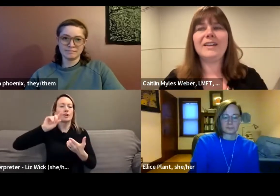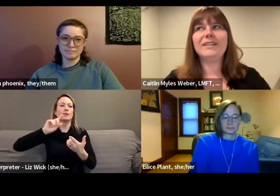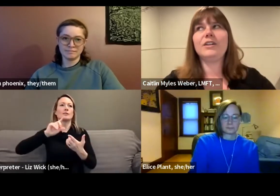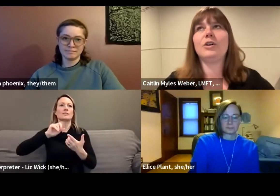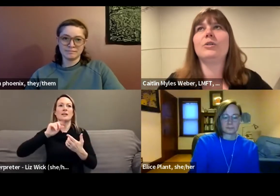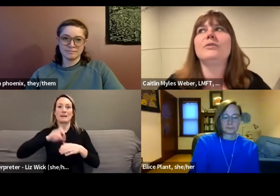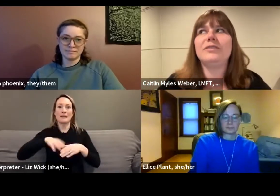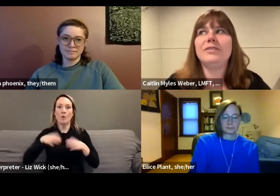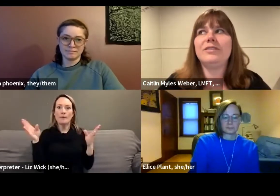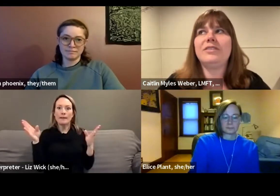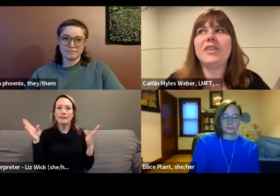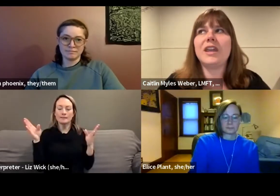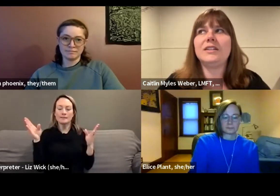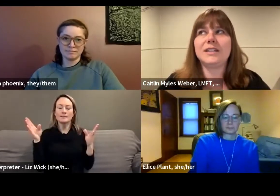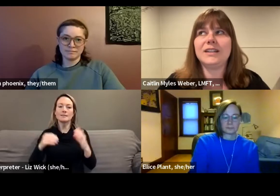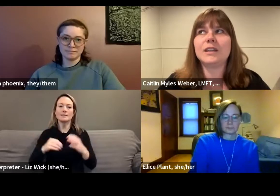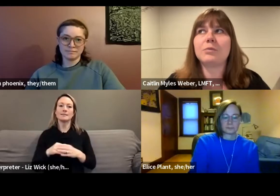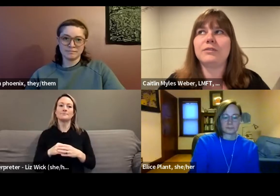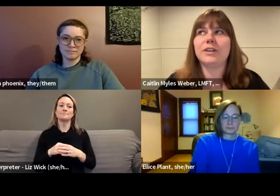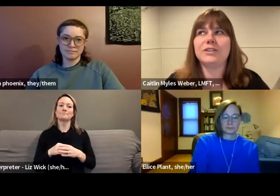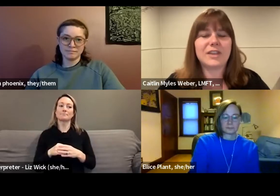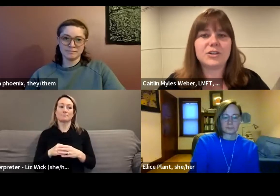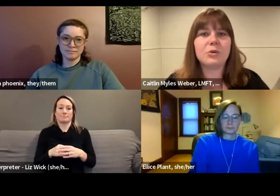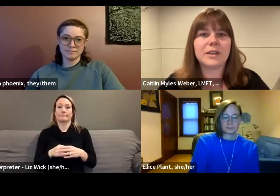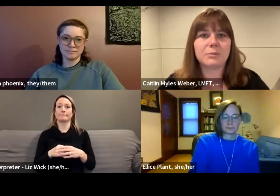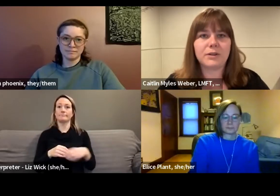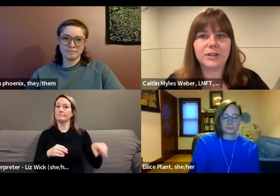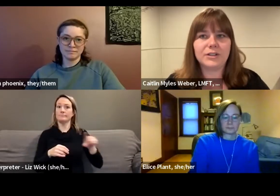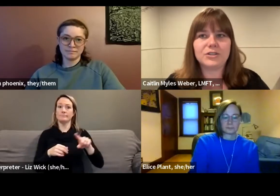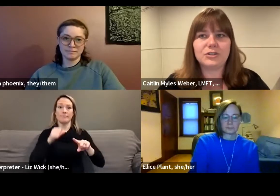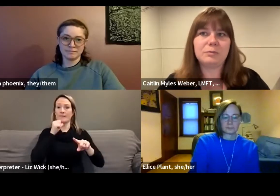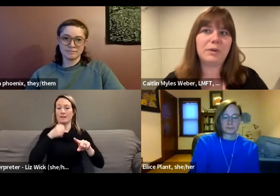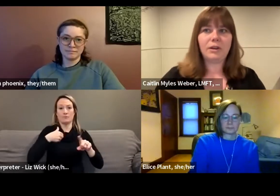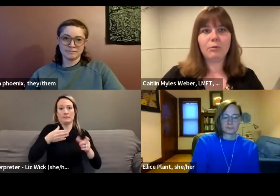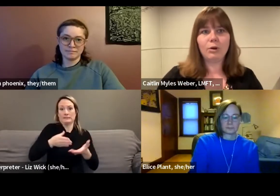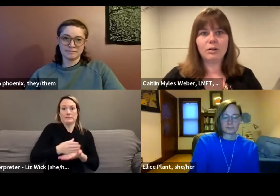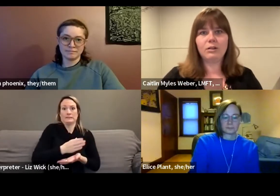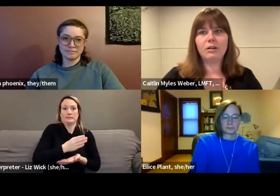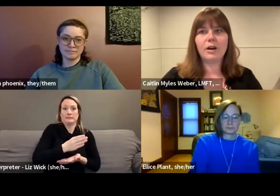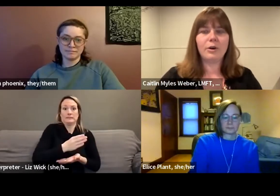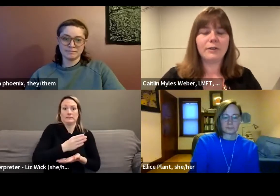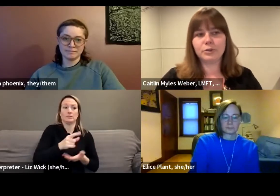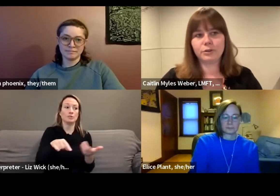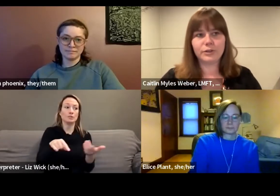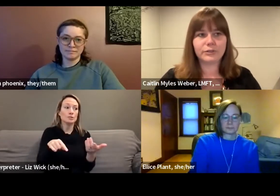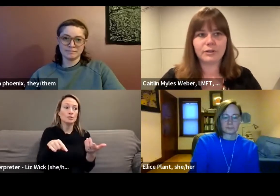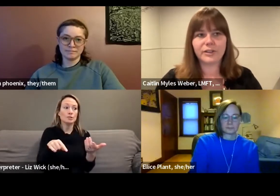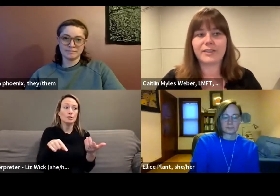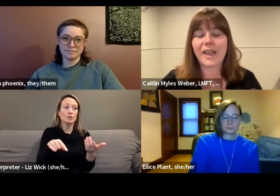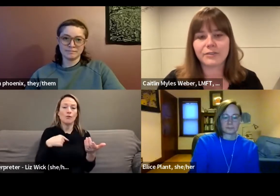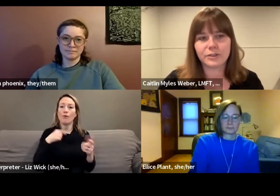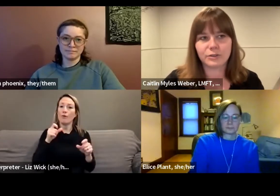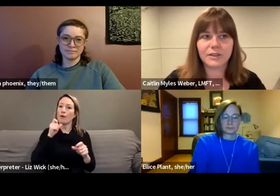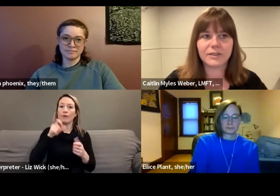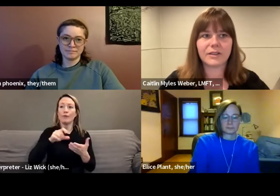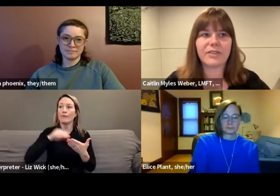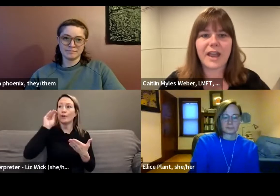And, you know, they didn't get the privilege, they don't get the privilege to just be like, "Whoa, I don't have to learn this stuff." Like they have to learn this stuff.